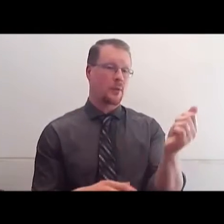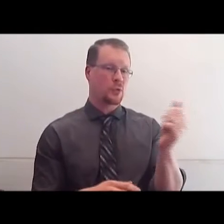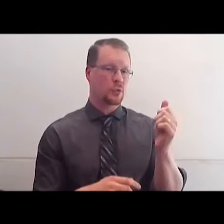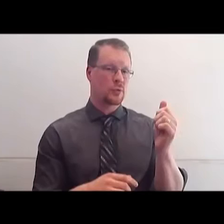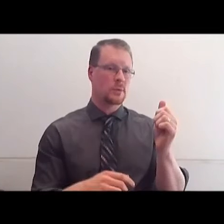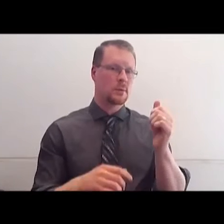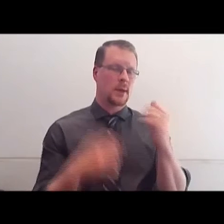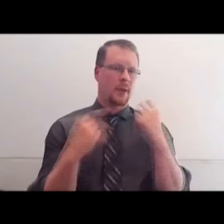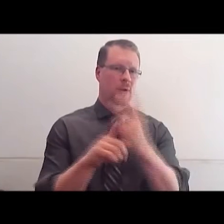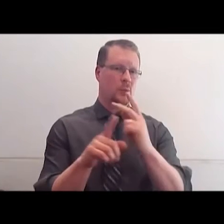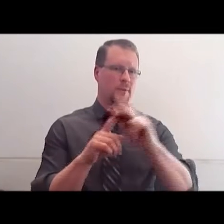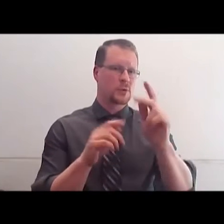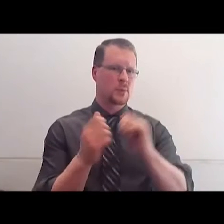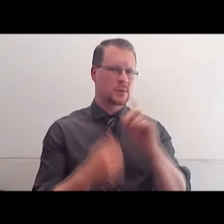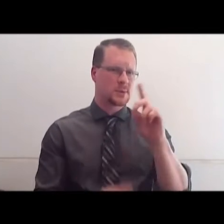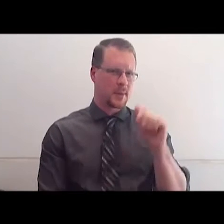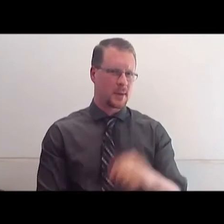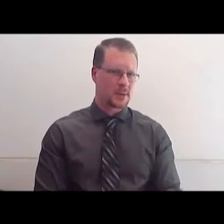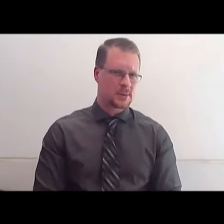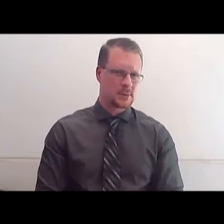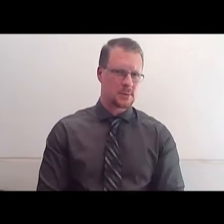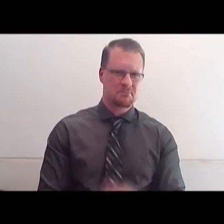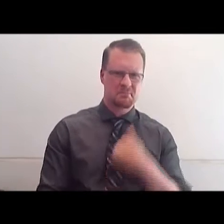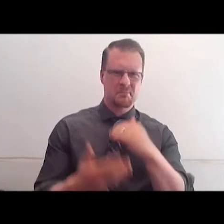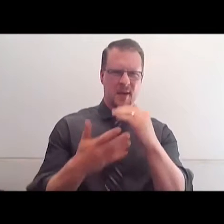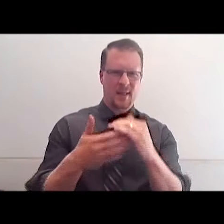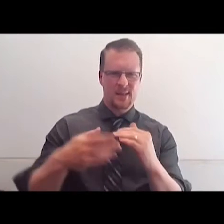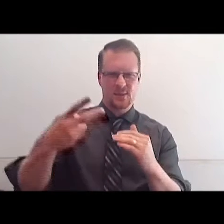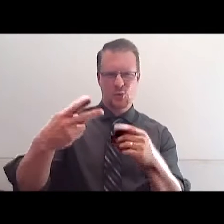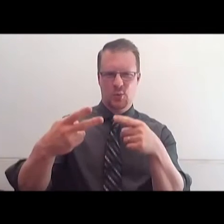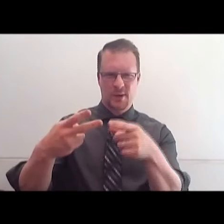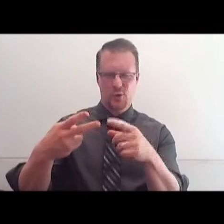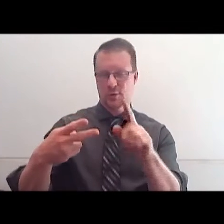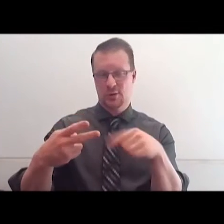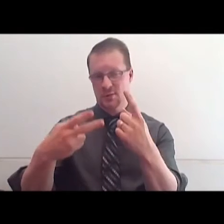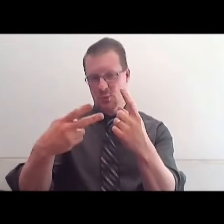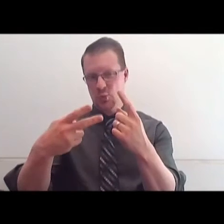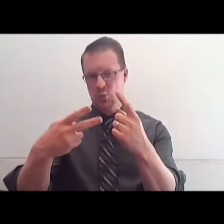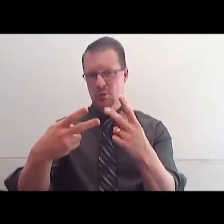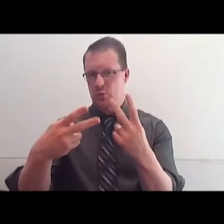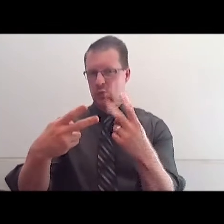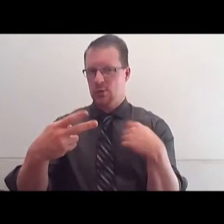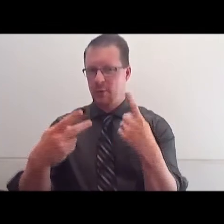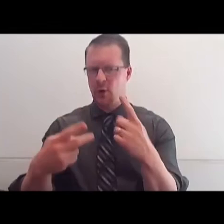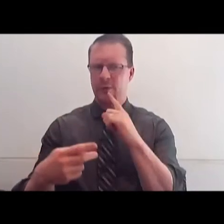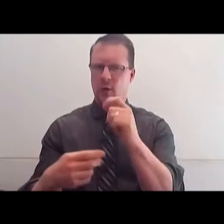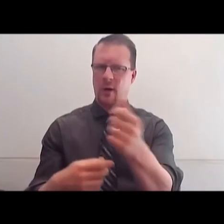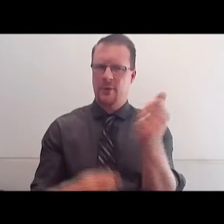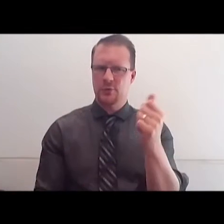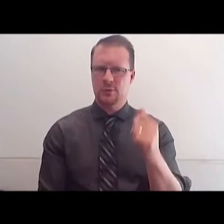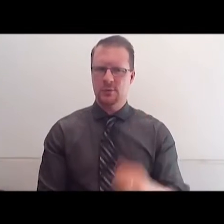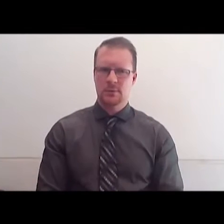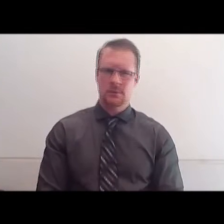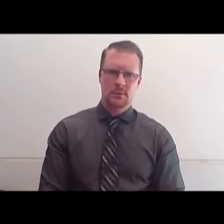health care professionals as well as other healthcare professionals with other disabilities. I list two hear